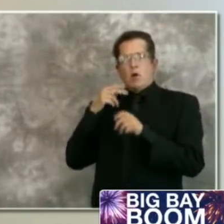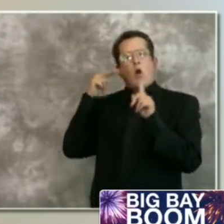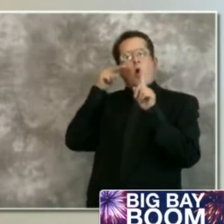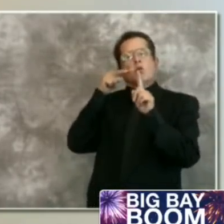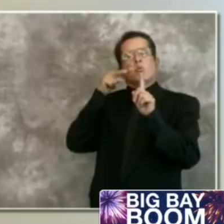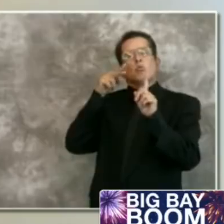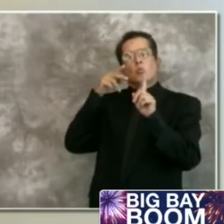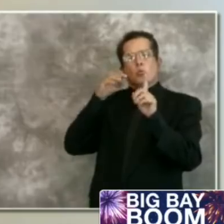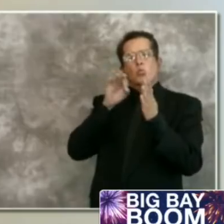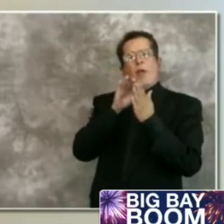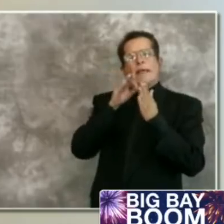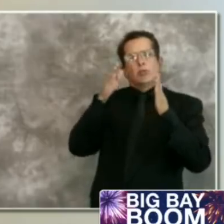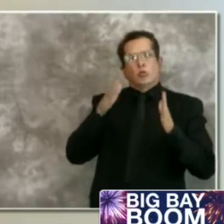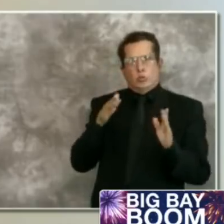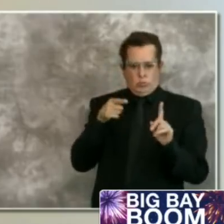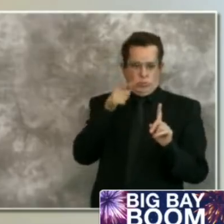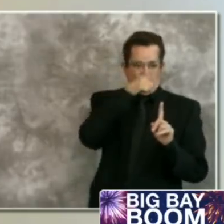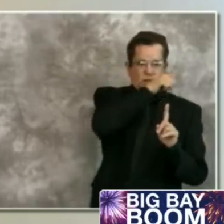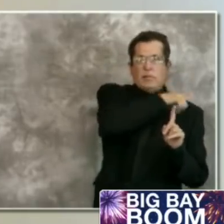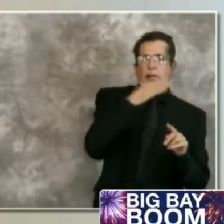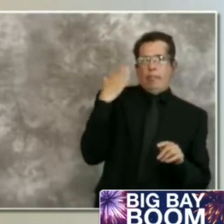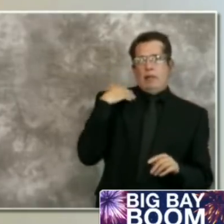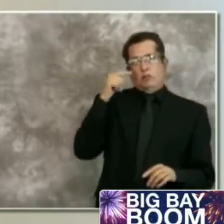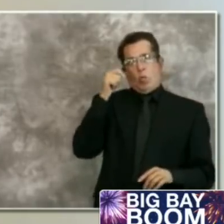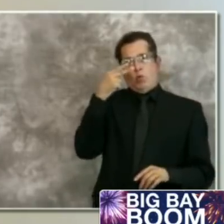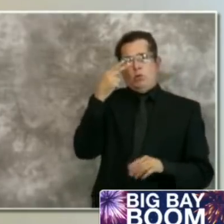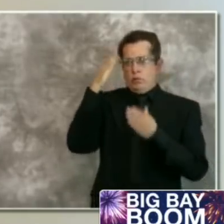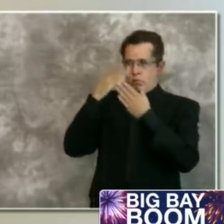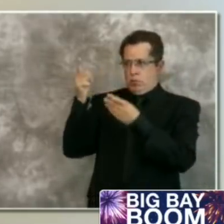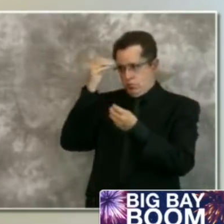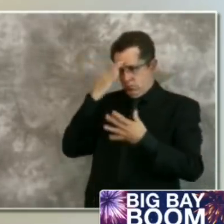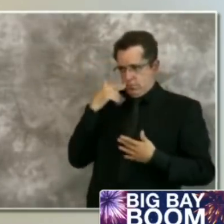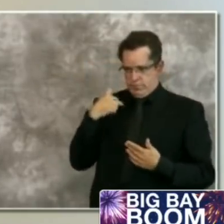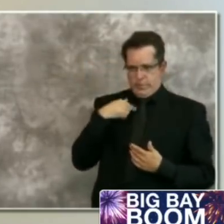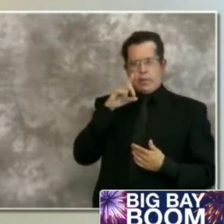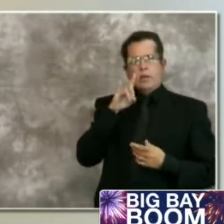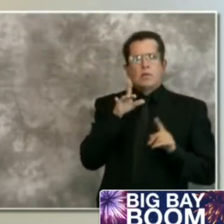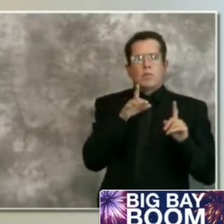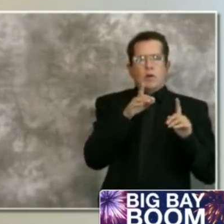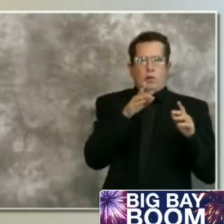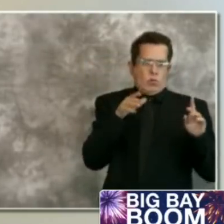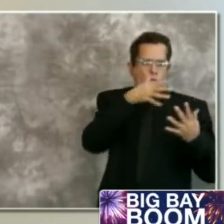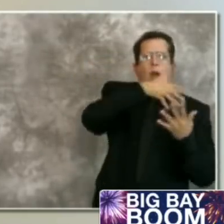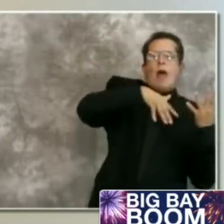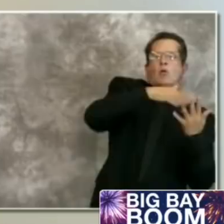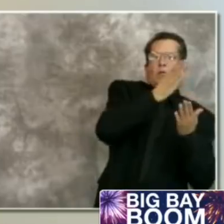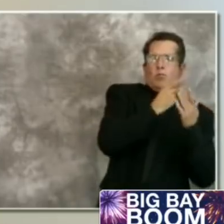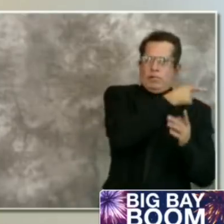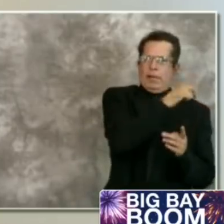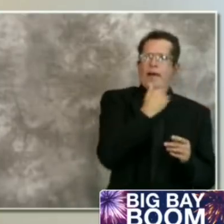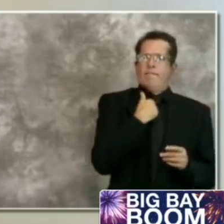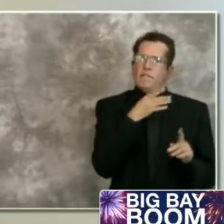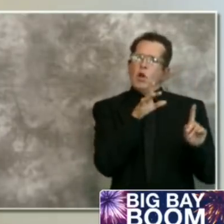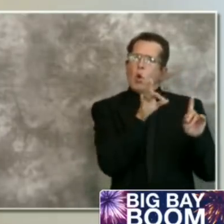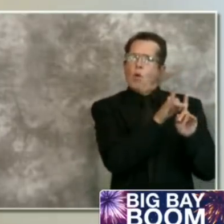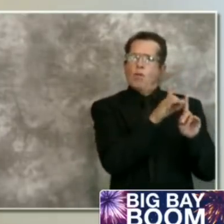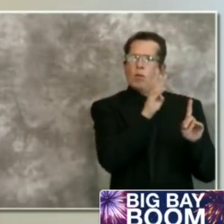PART AND WORK ROUTE. EVERYTHING CURIOUSLY THE WORK OF OUR CONTACT TRACERS A LOT